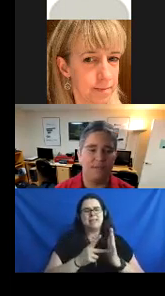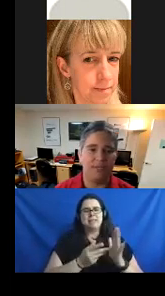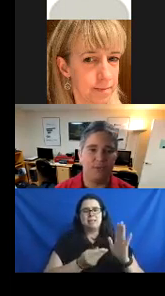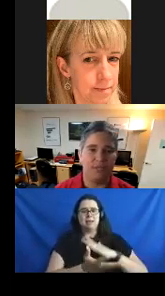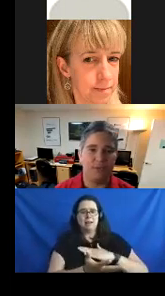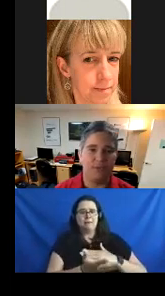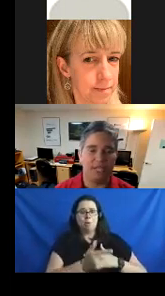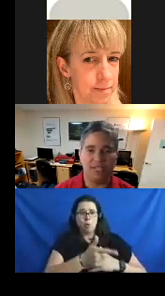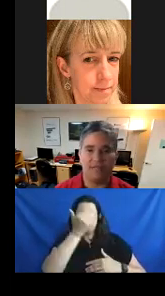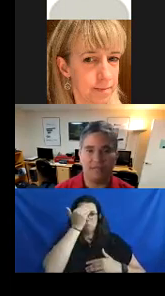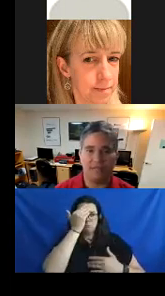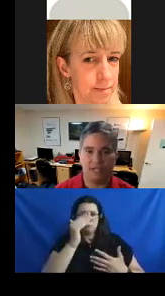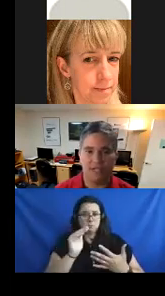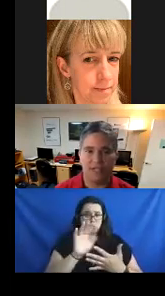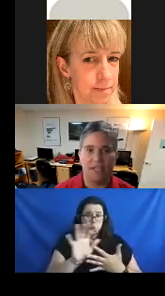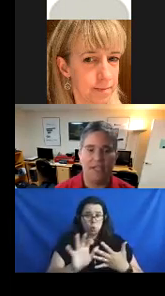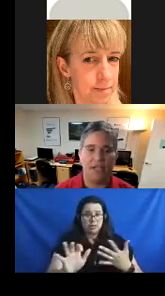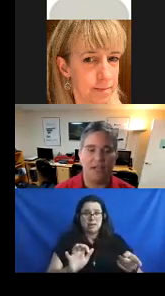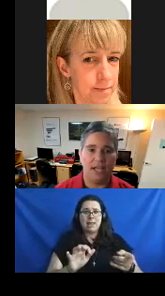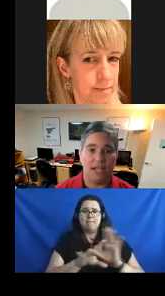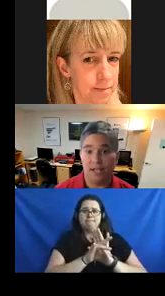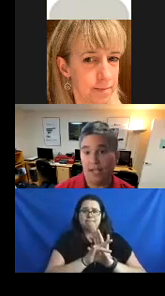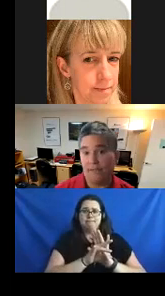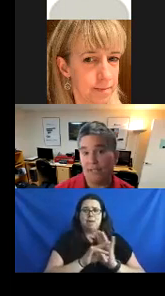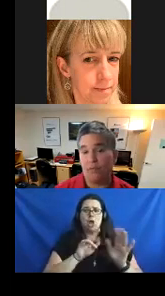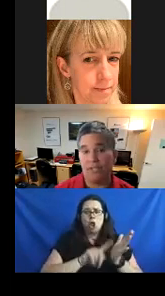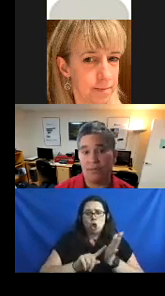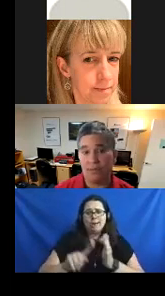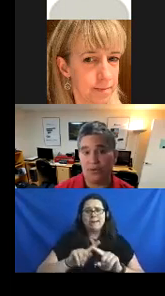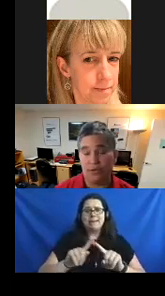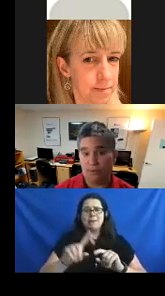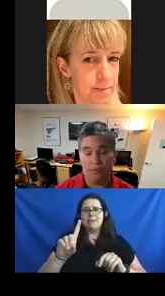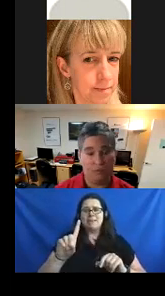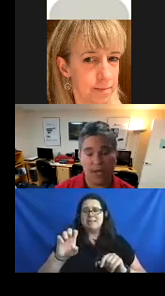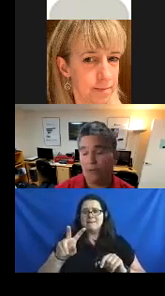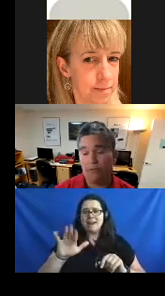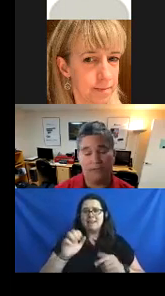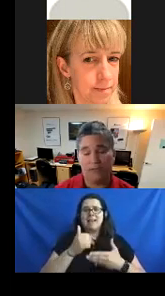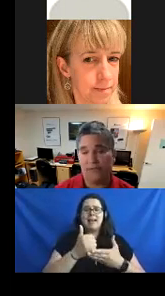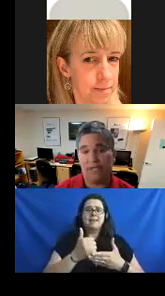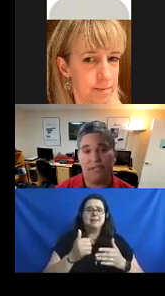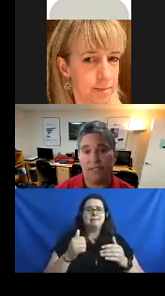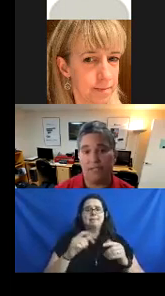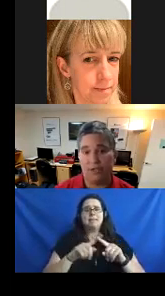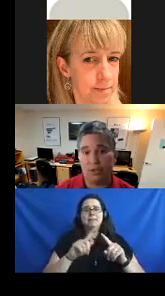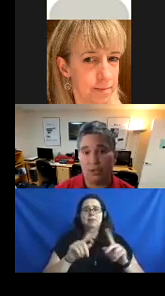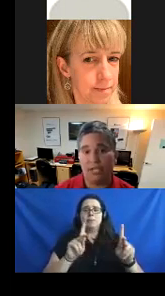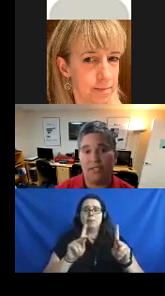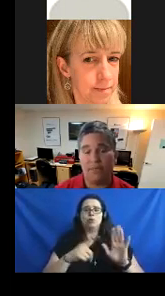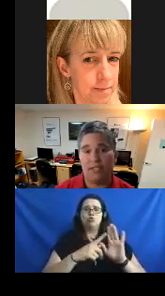WE NEED TO BE SURE WE ARE LOOKING AT DIFFERENT DEVICES AND HAVING SOMEONE DEMONSTRATE, YOU KNOW, TRY OUT DIFFERENT DEVICES TO MAKE SURE IT'S THE BEST FIT FOR